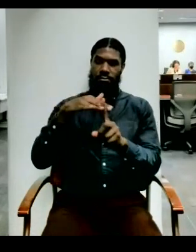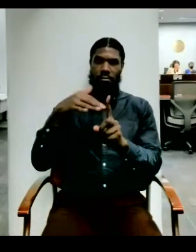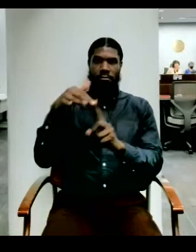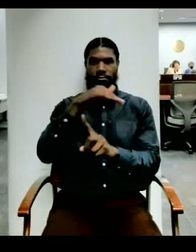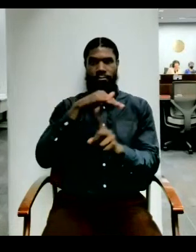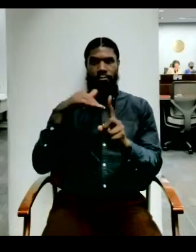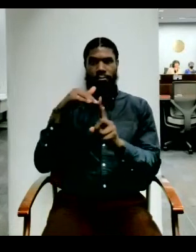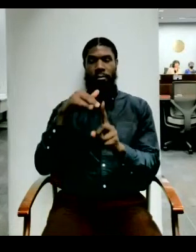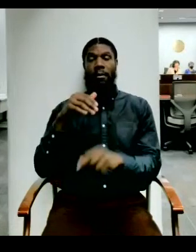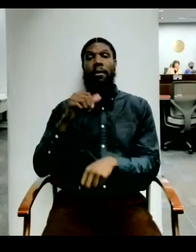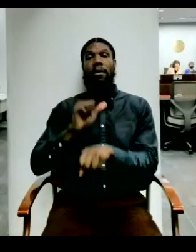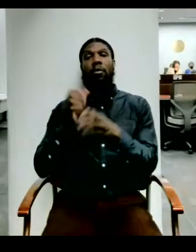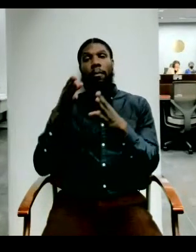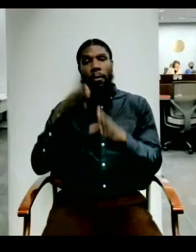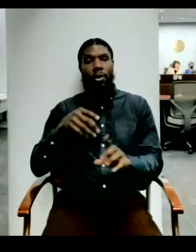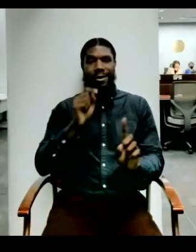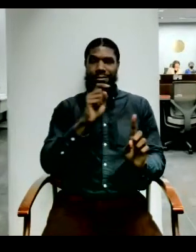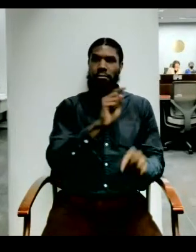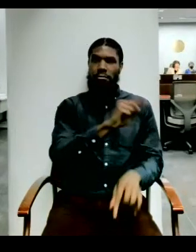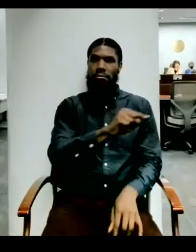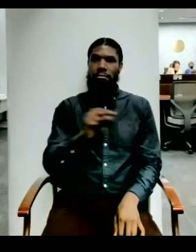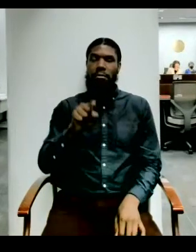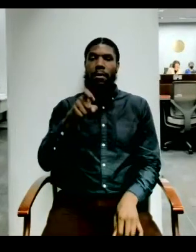employees need to understand their rights,